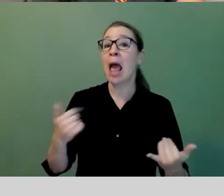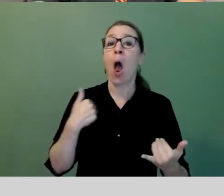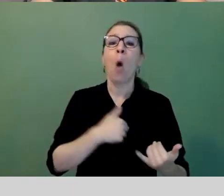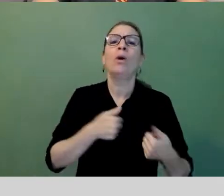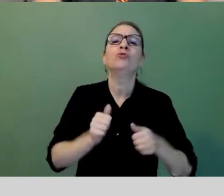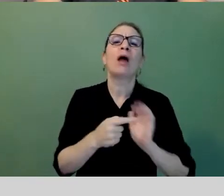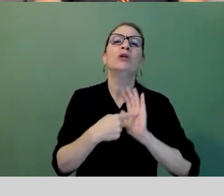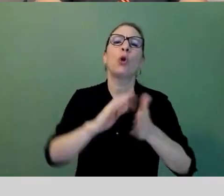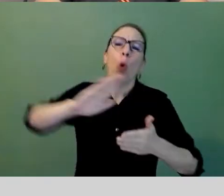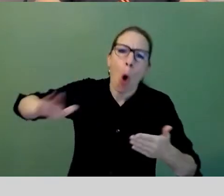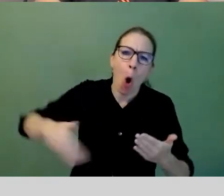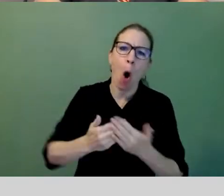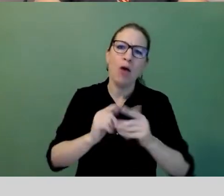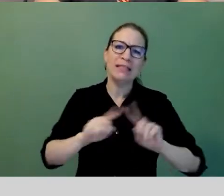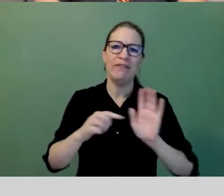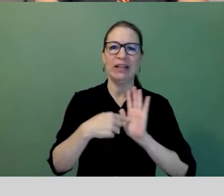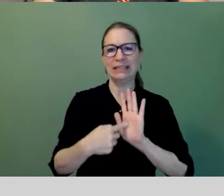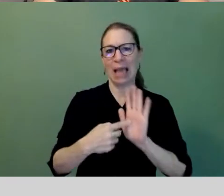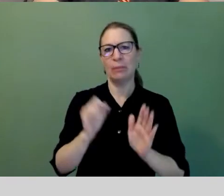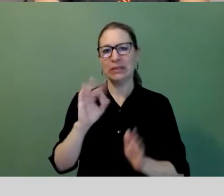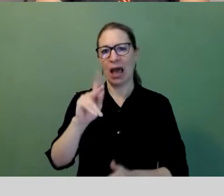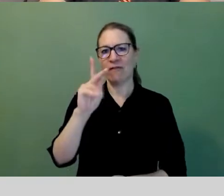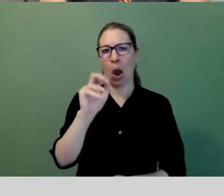or kaons in this project. We'll use a list command.